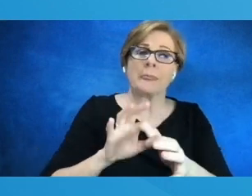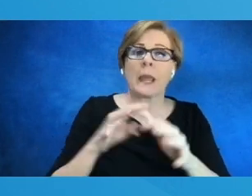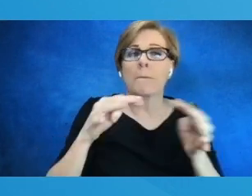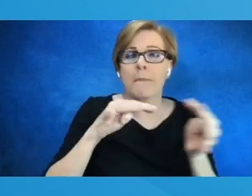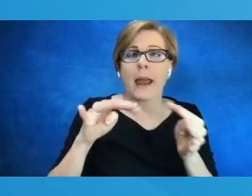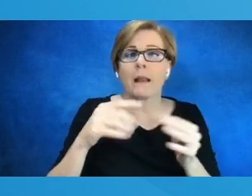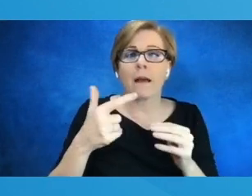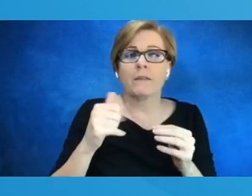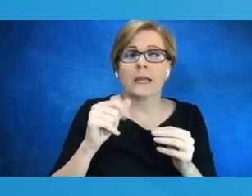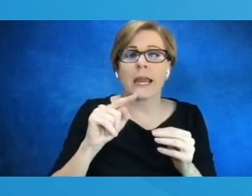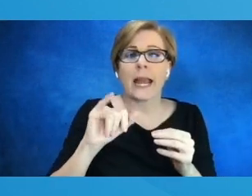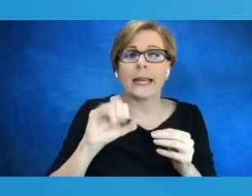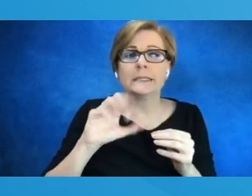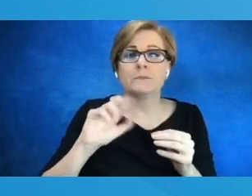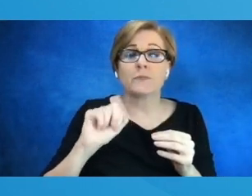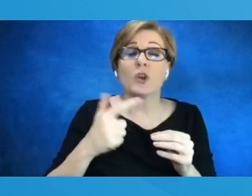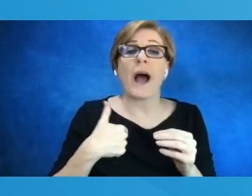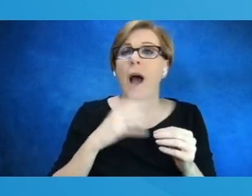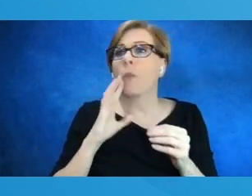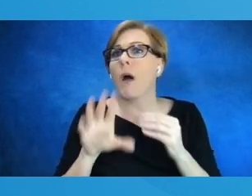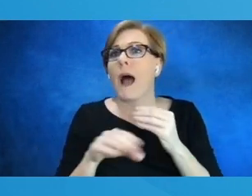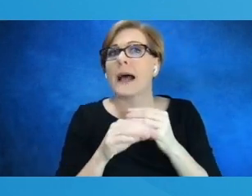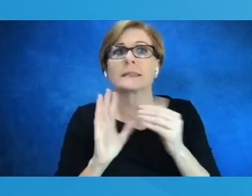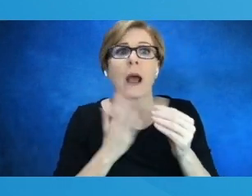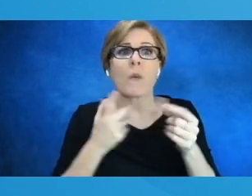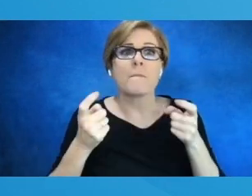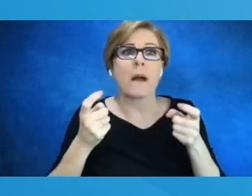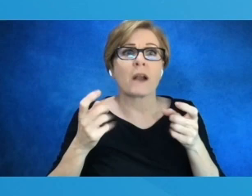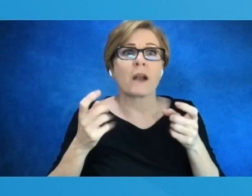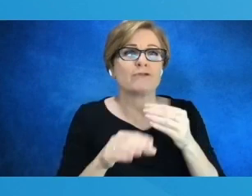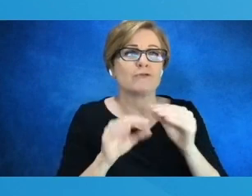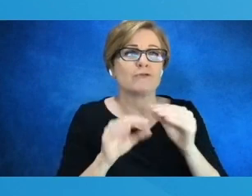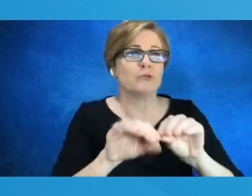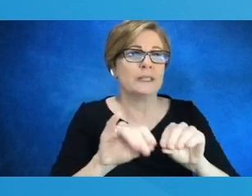And we thank everyone for joining us and being a part of this session.